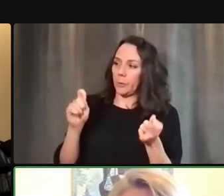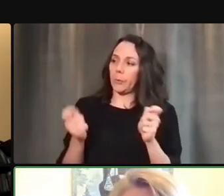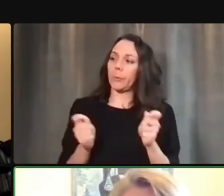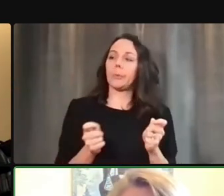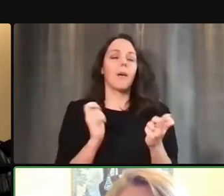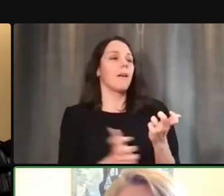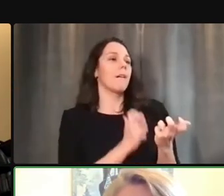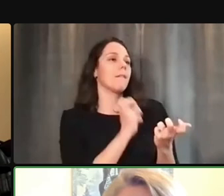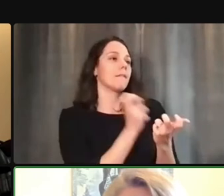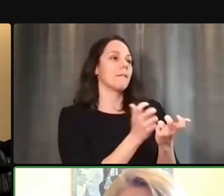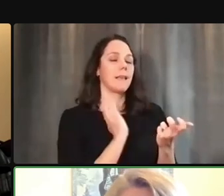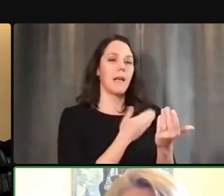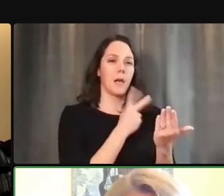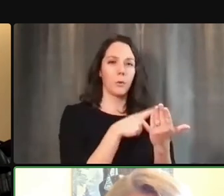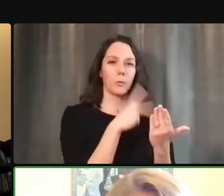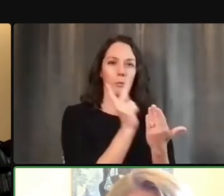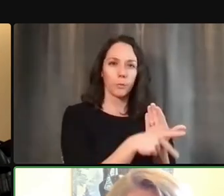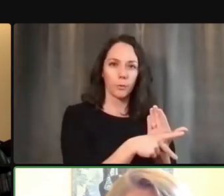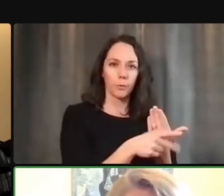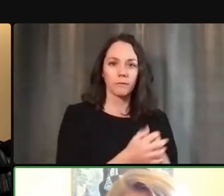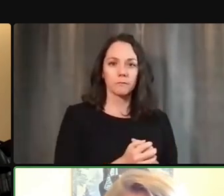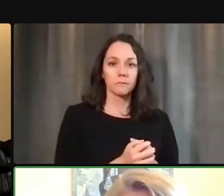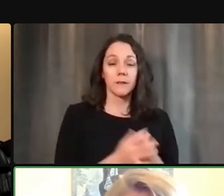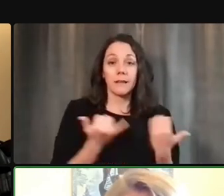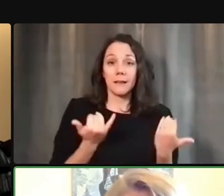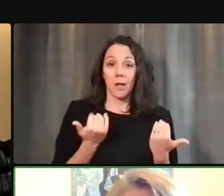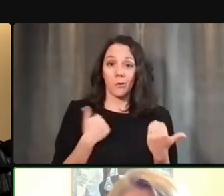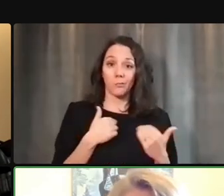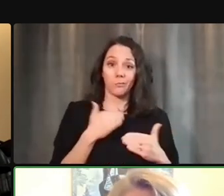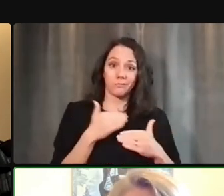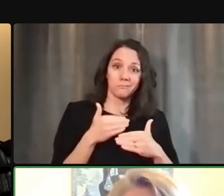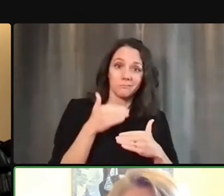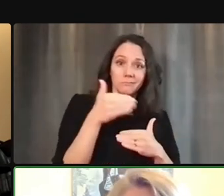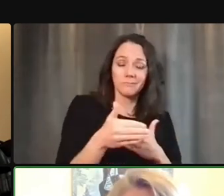And as we move into phase two, I just found out last week that we've